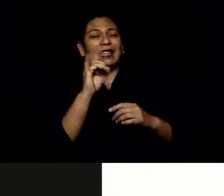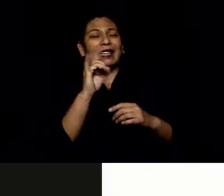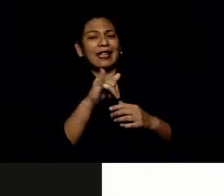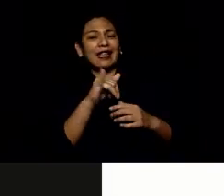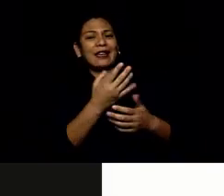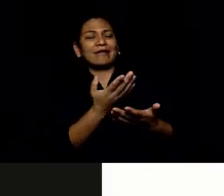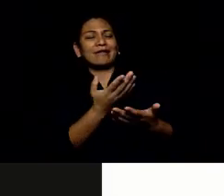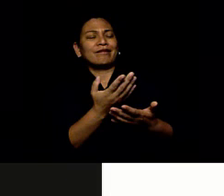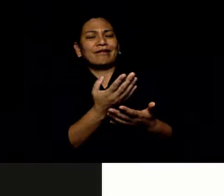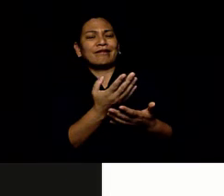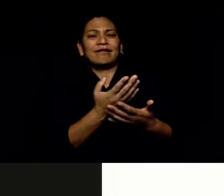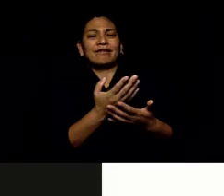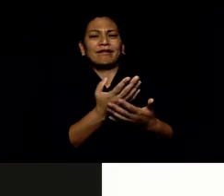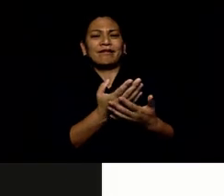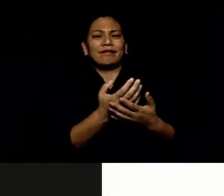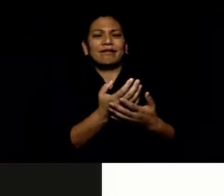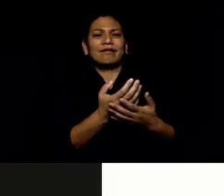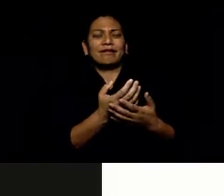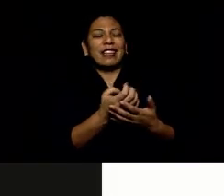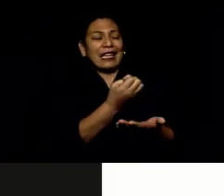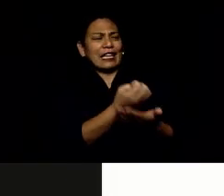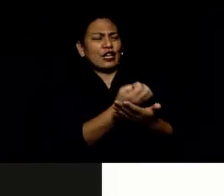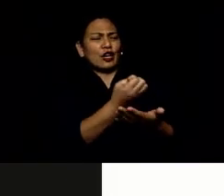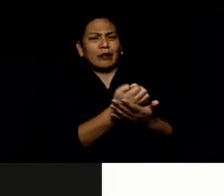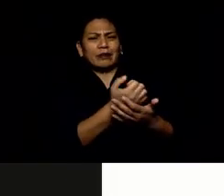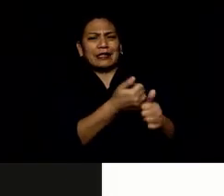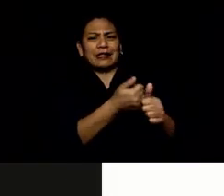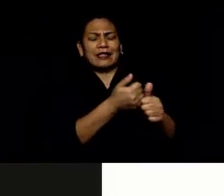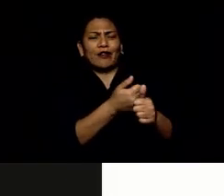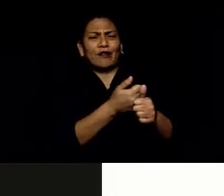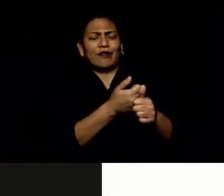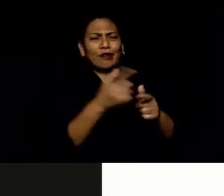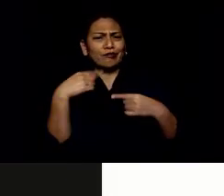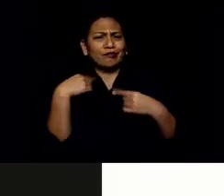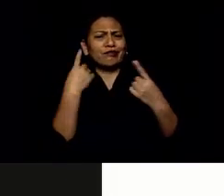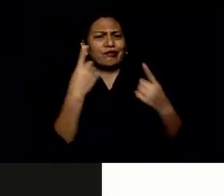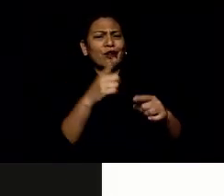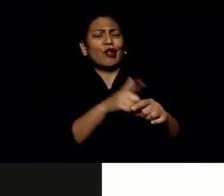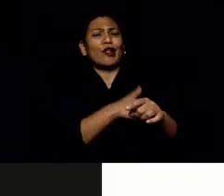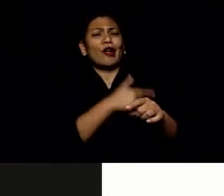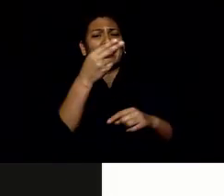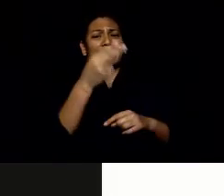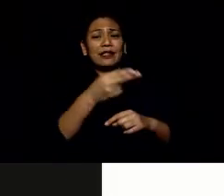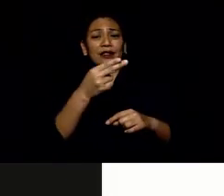Um, History, but there are my minority views within economics